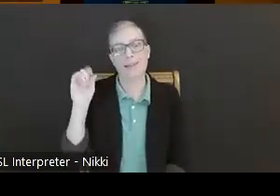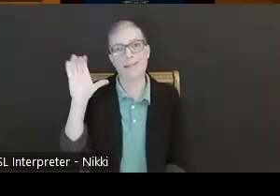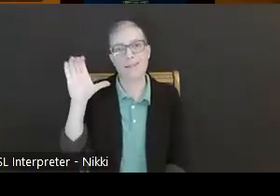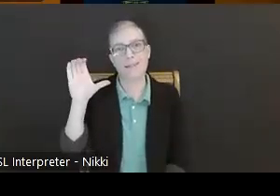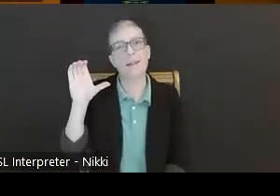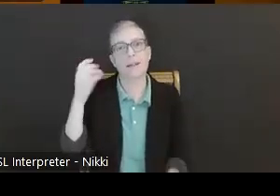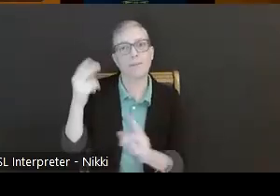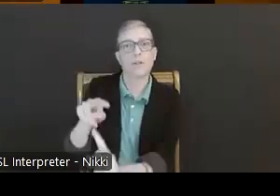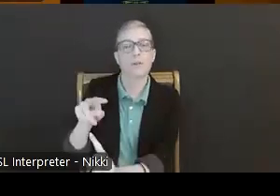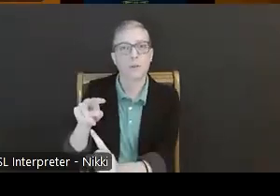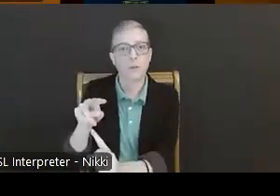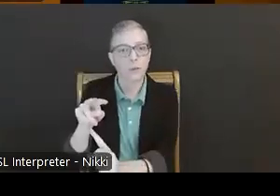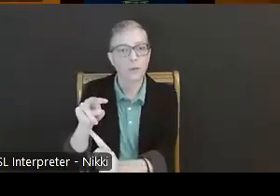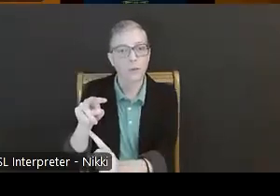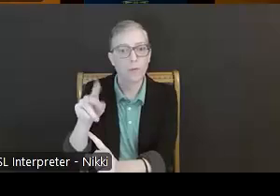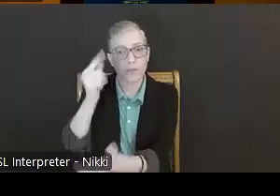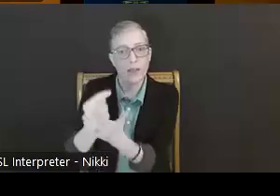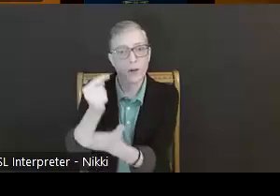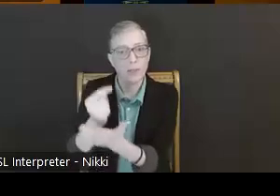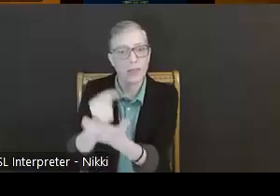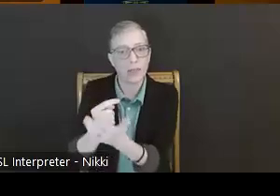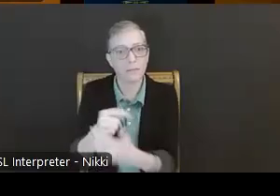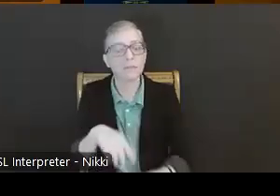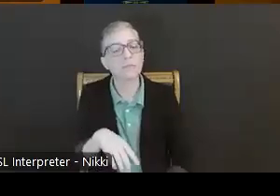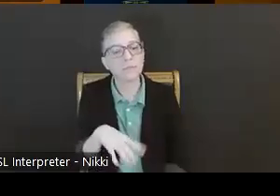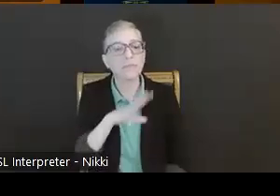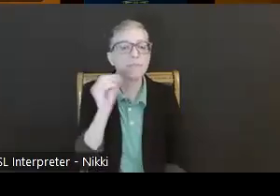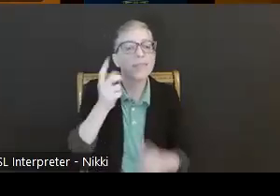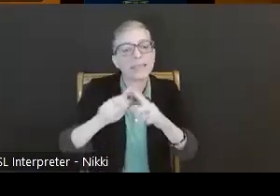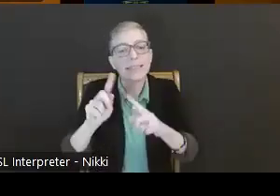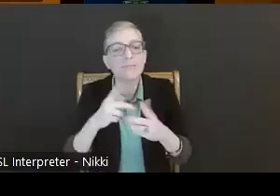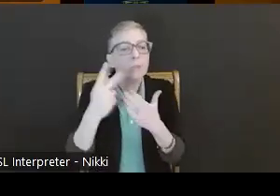directions and implications we all might want to think about going forward when it comes to dietic